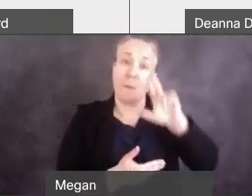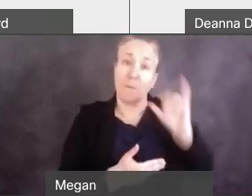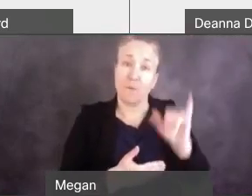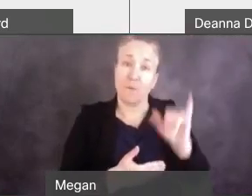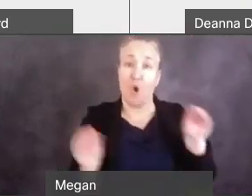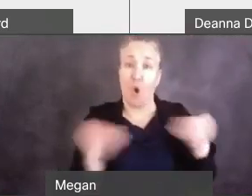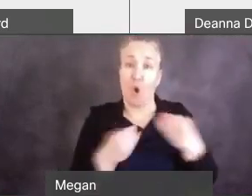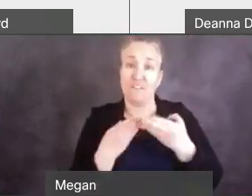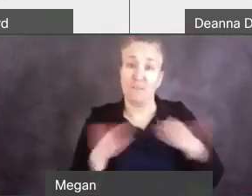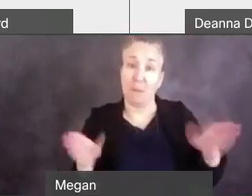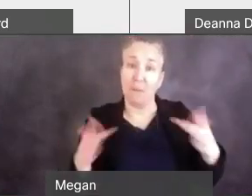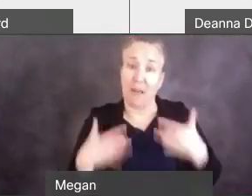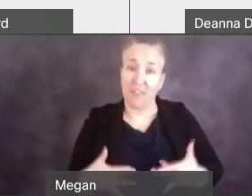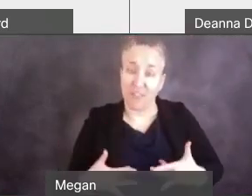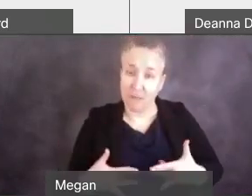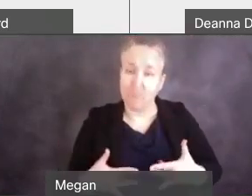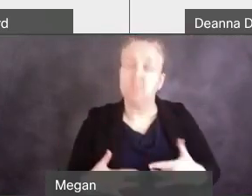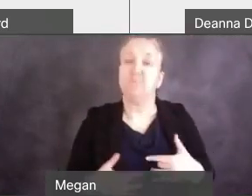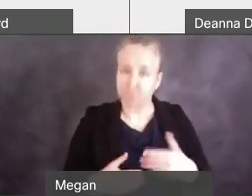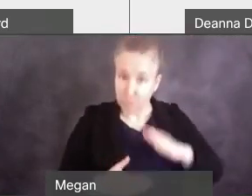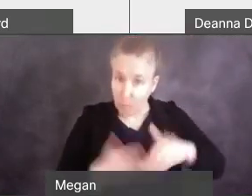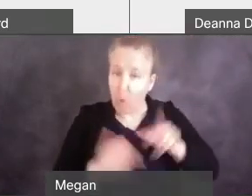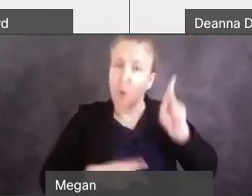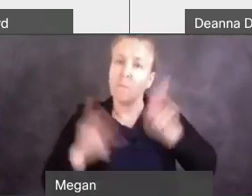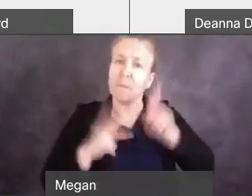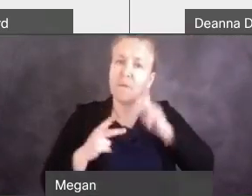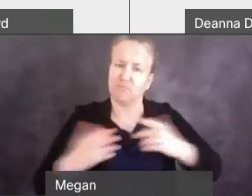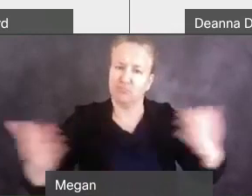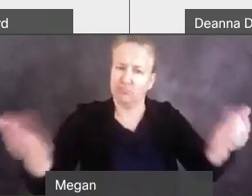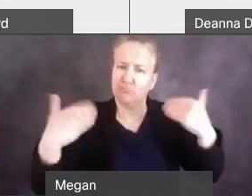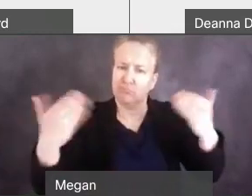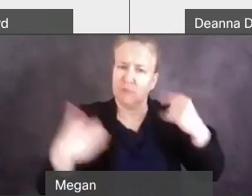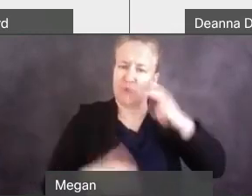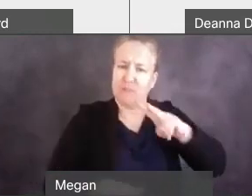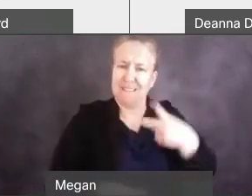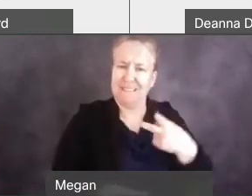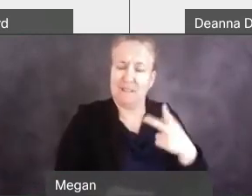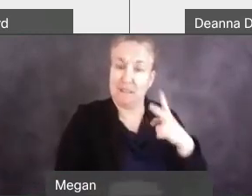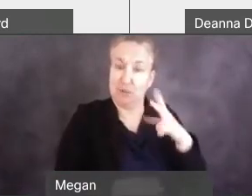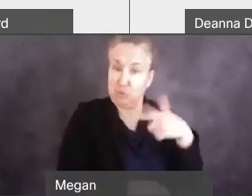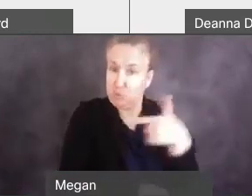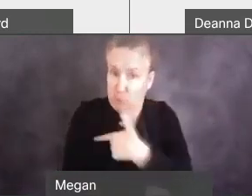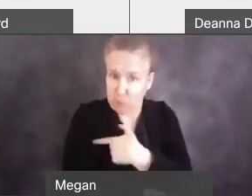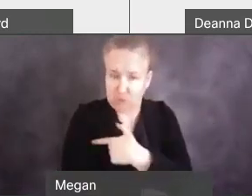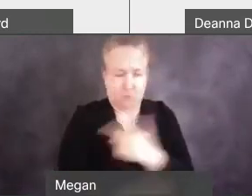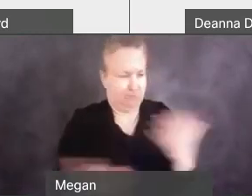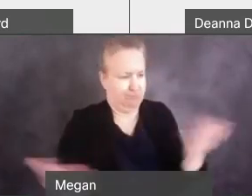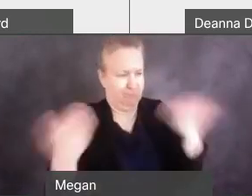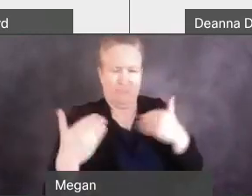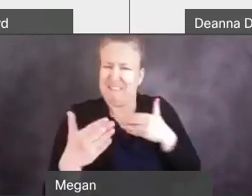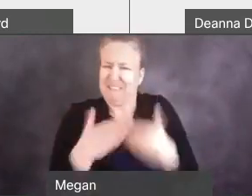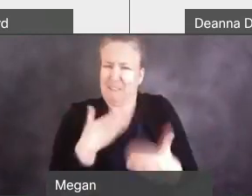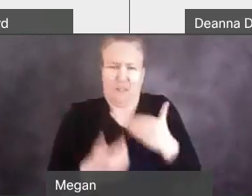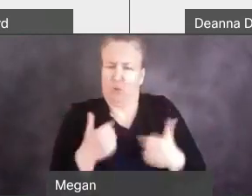will be bringing all people back for their second dose, regardless of which vaccine they received,